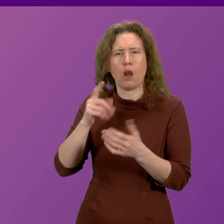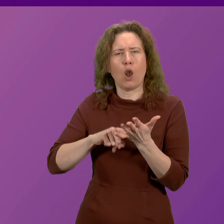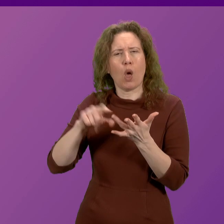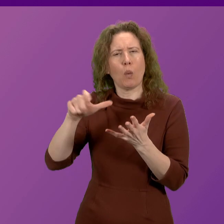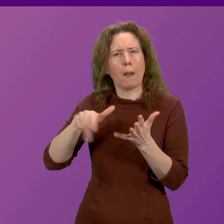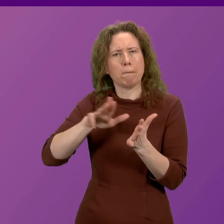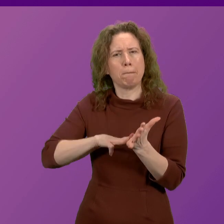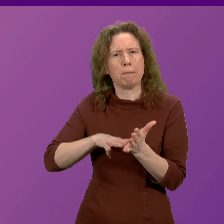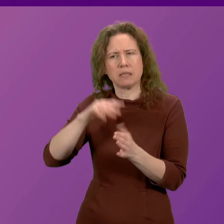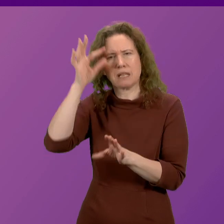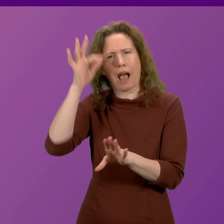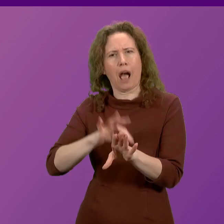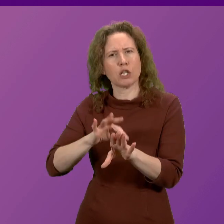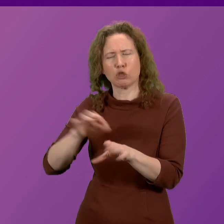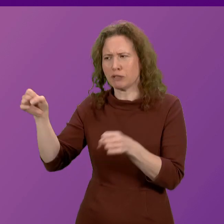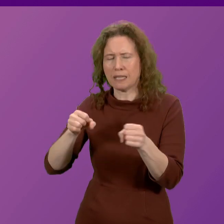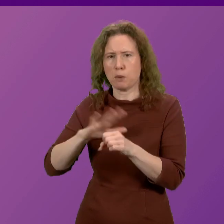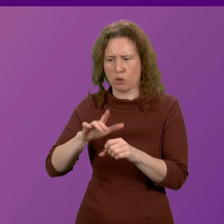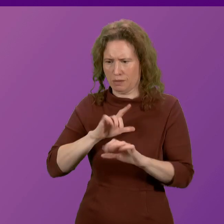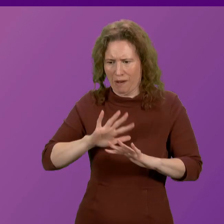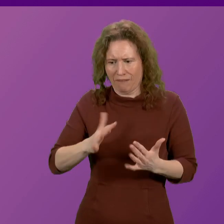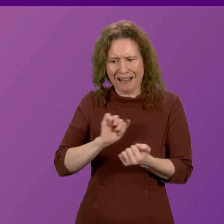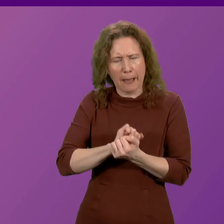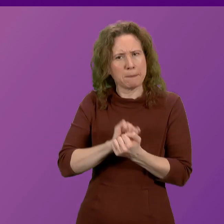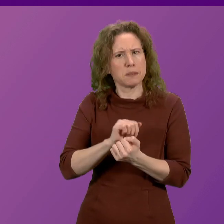First Minister accept that the problem needs sustained investment, not short-term fixes,